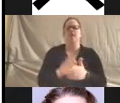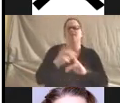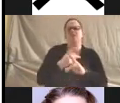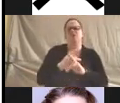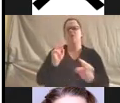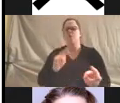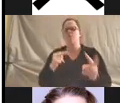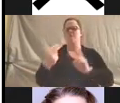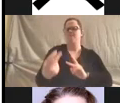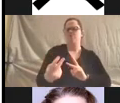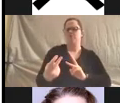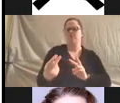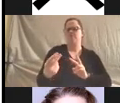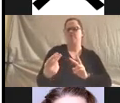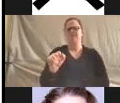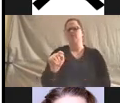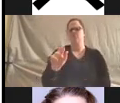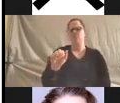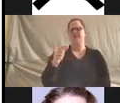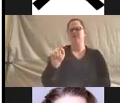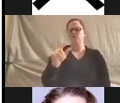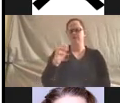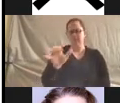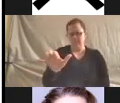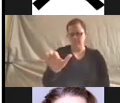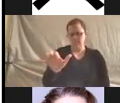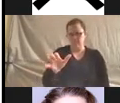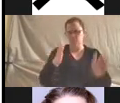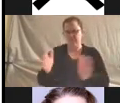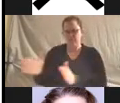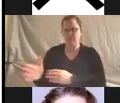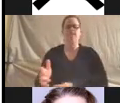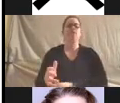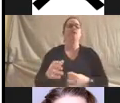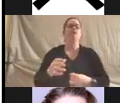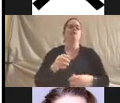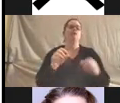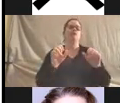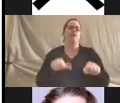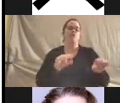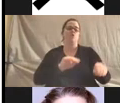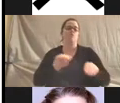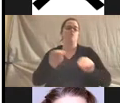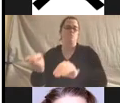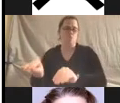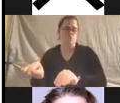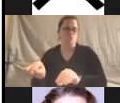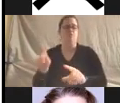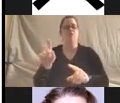Eventually, they were able to move to a state agency level